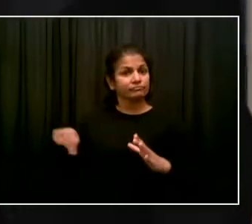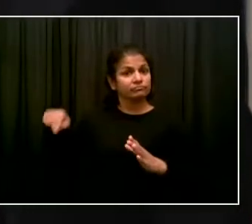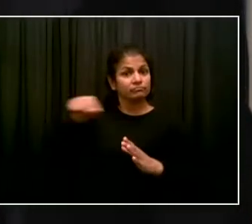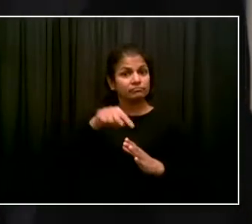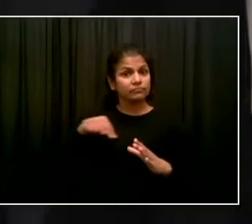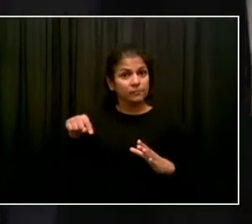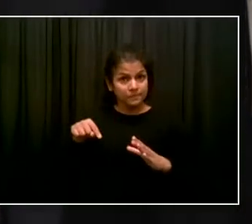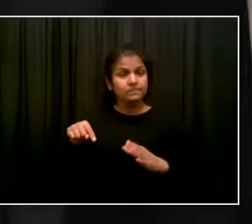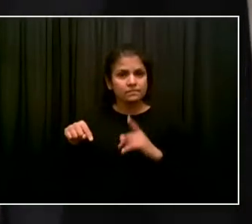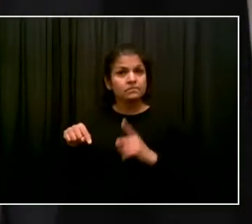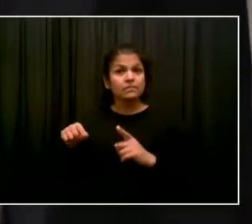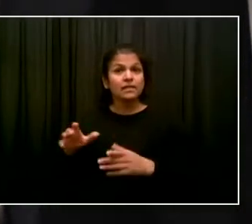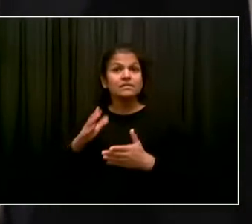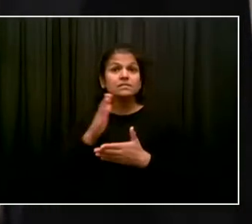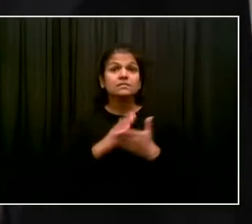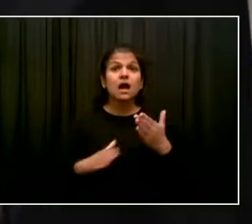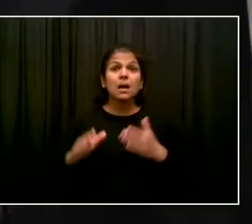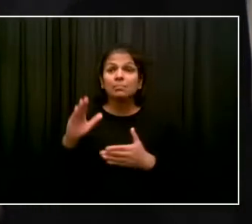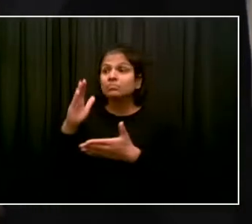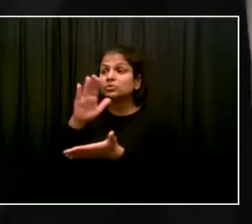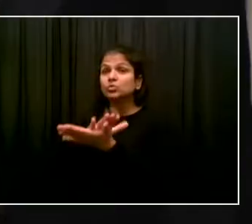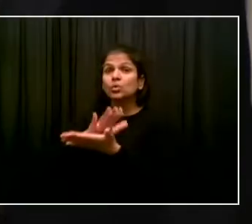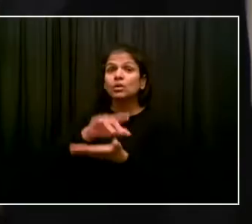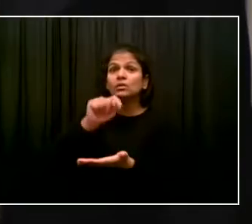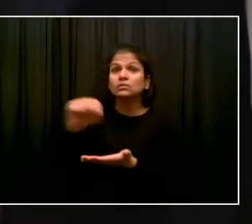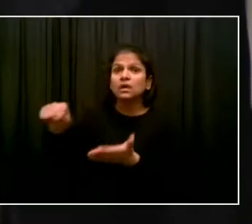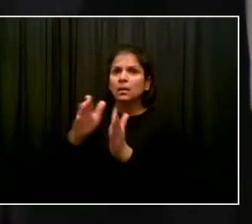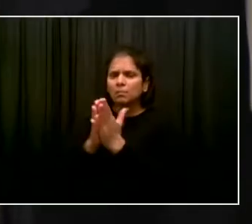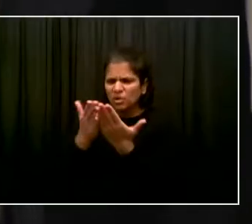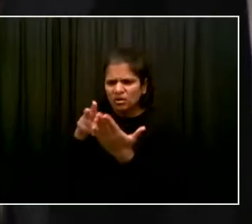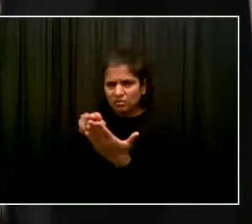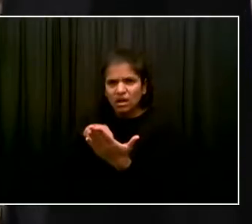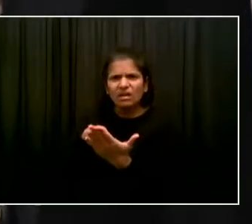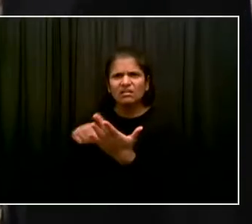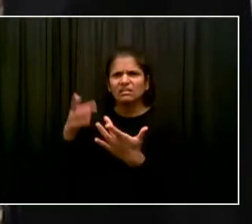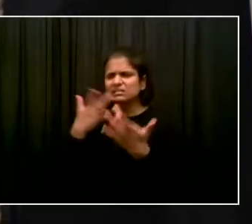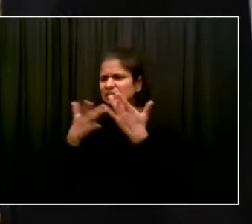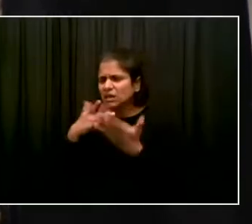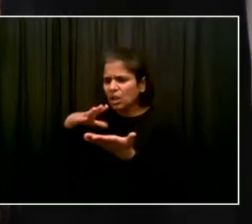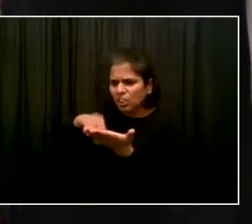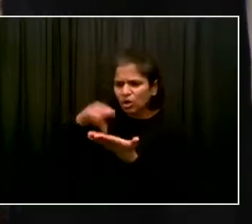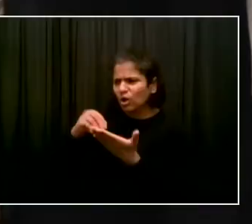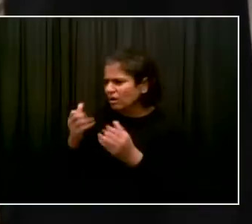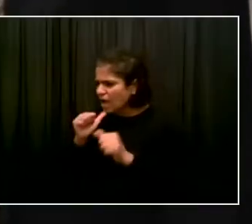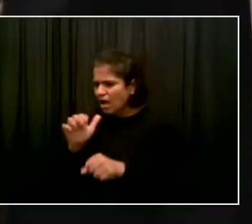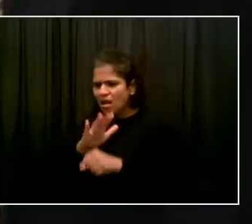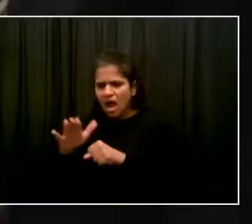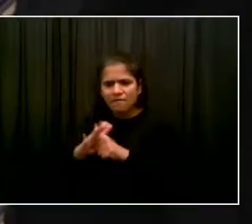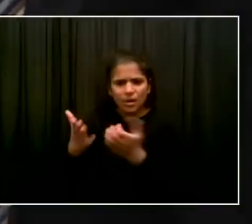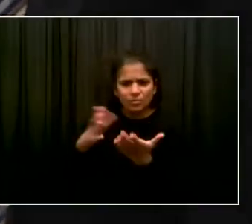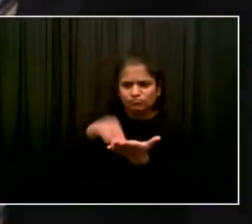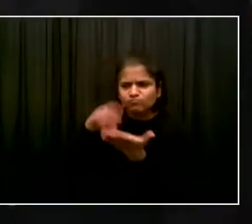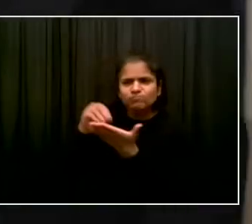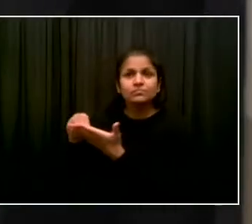NIGBOR GO HOME. ONEF OTHE THINGS FROM MY FAMILY